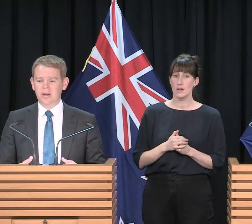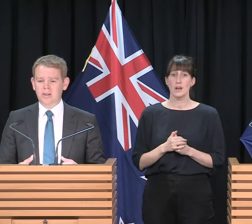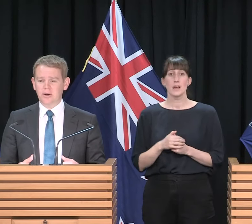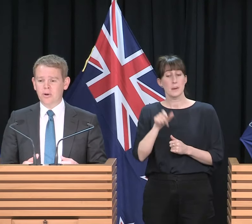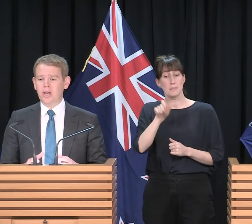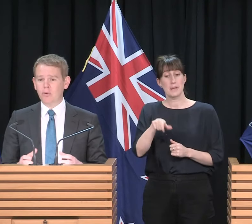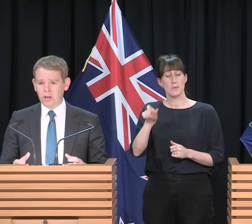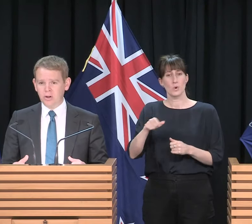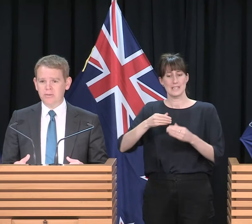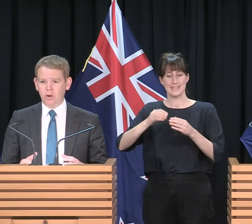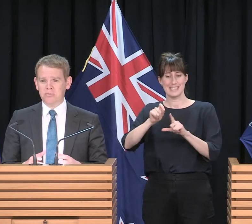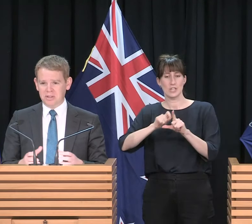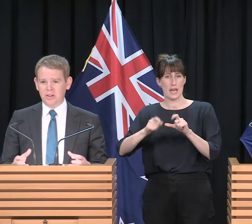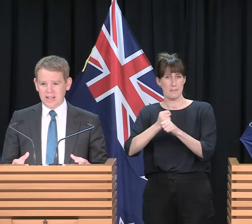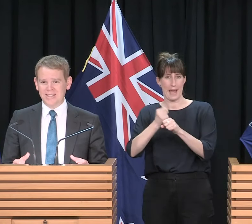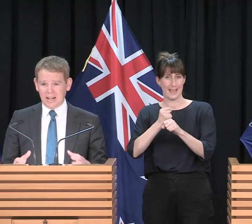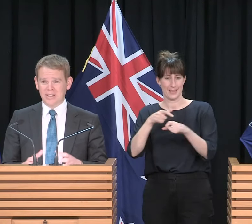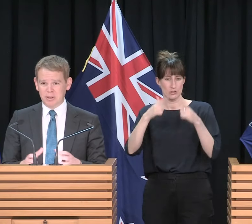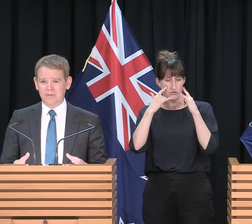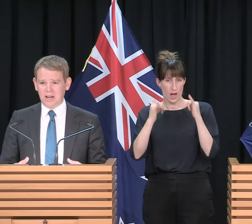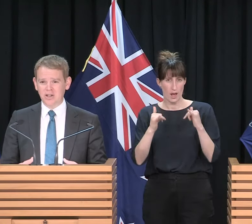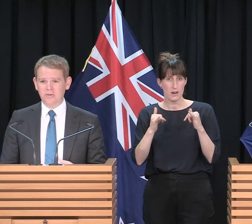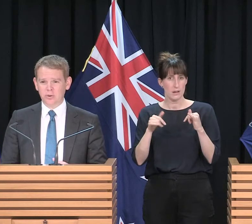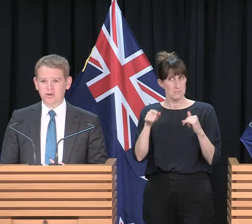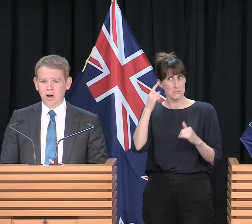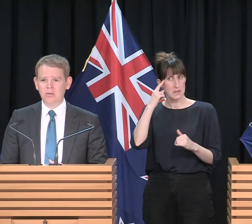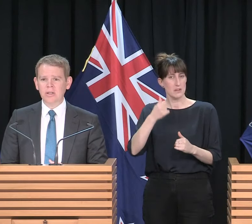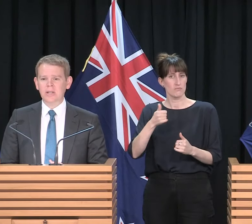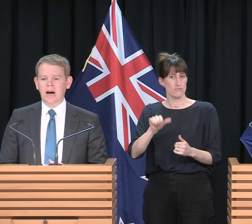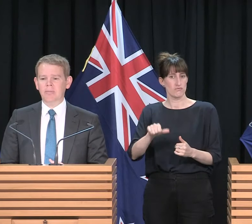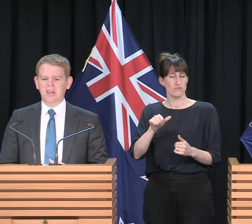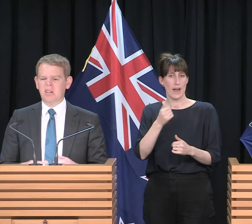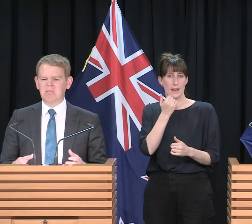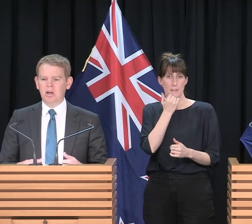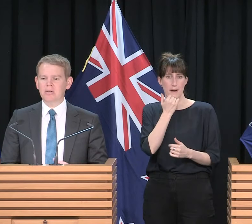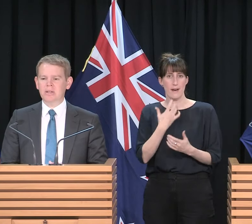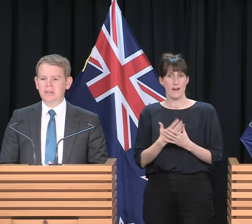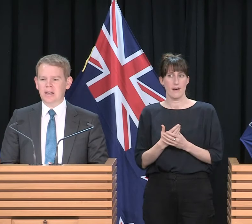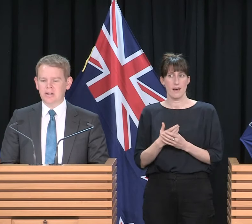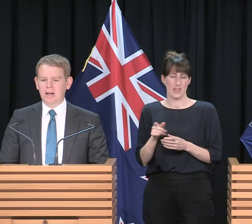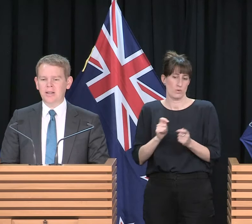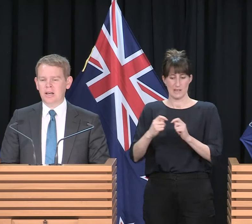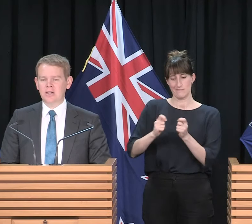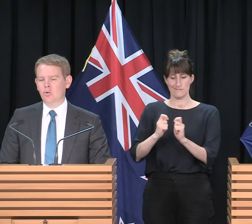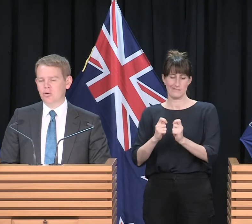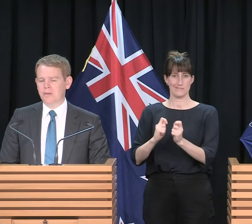levels should they be required. We've got some good up-to-date easily